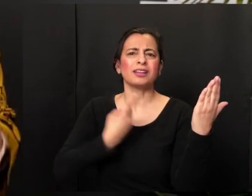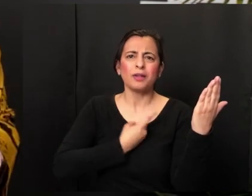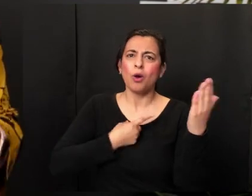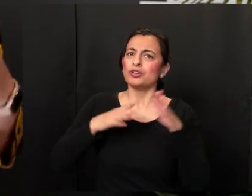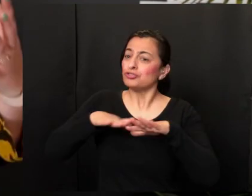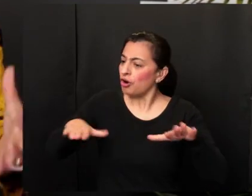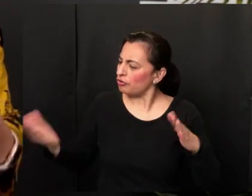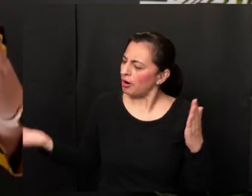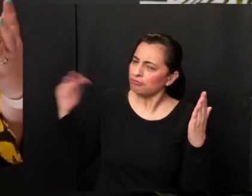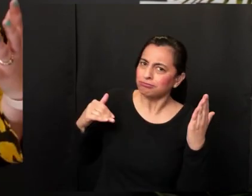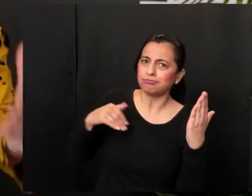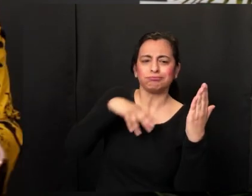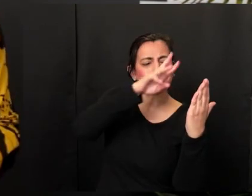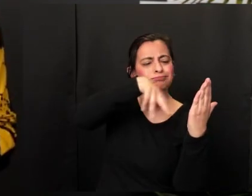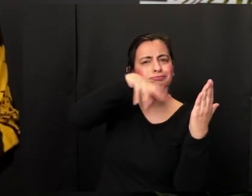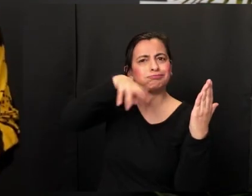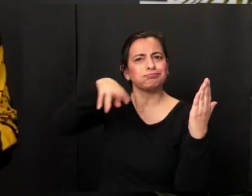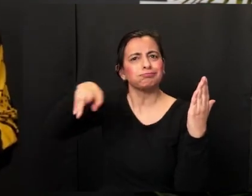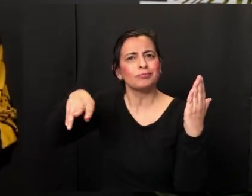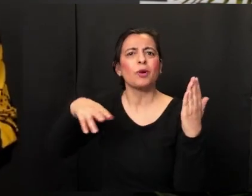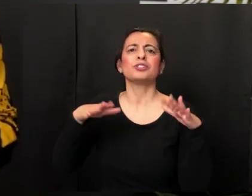with people with actual disabilities in it.